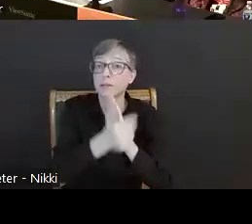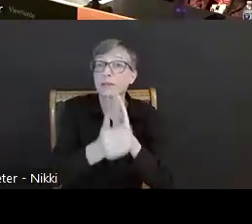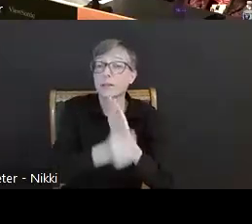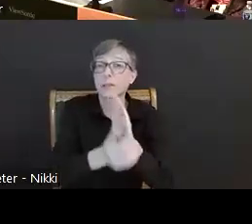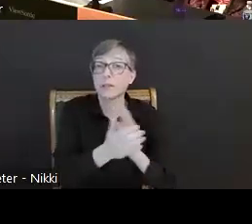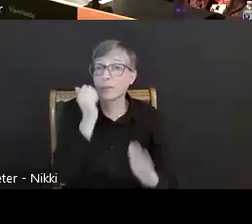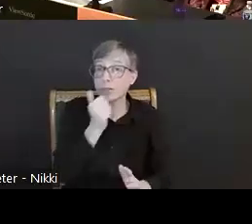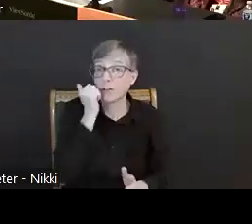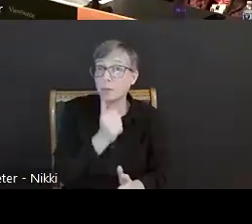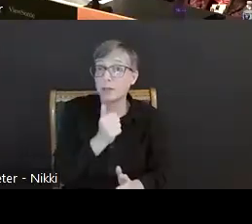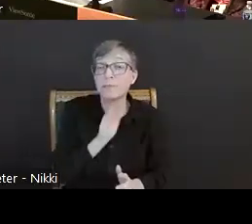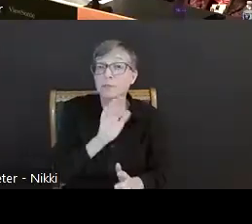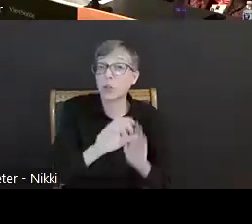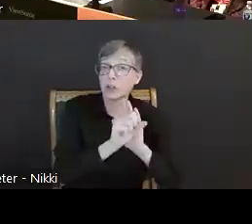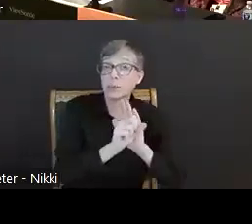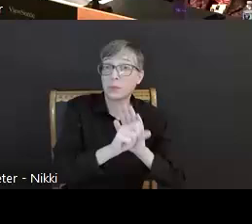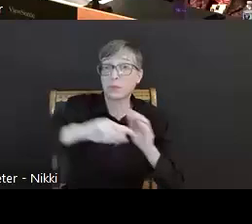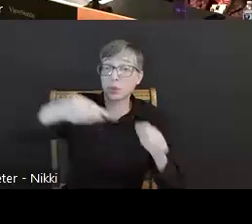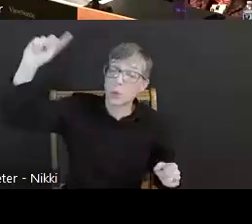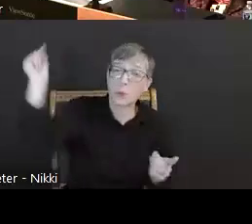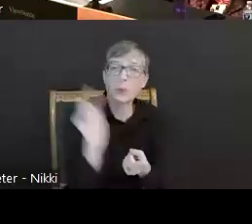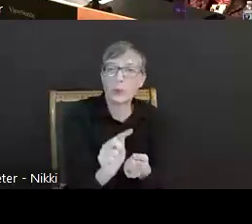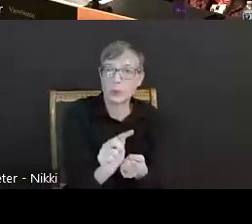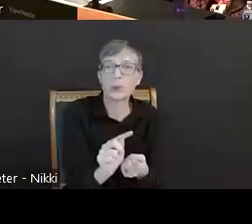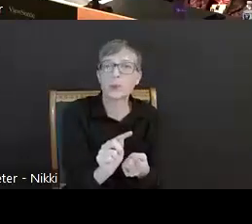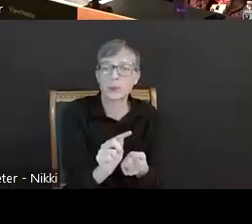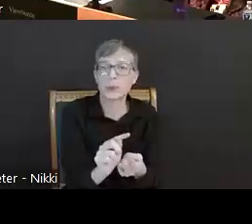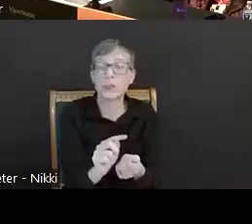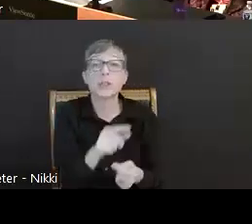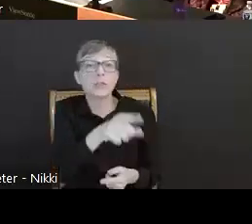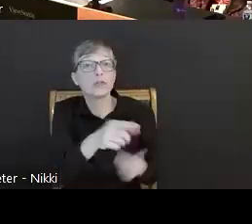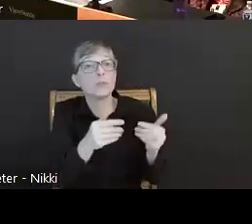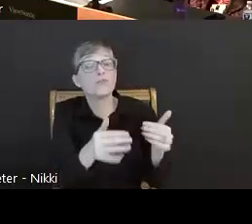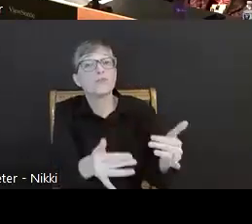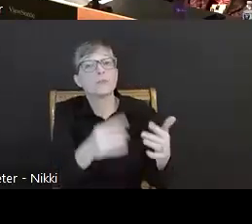in symptoms she was able to explore and process some of the traumas throughout her lifetime she